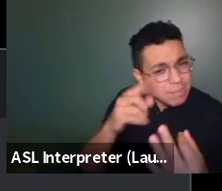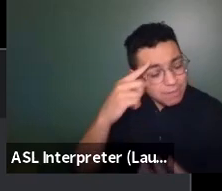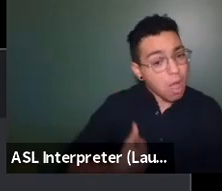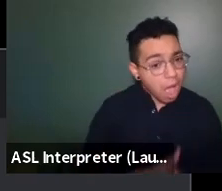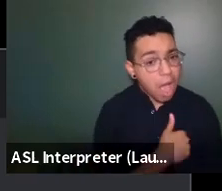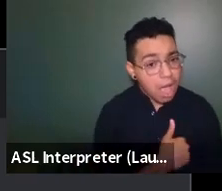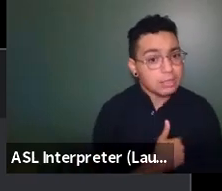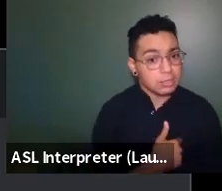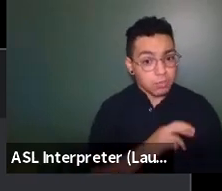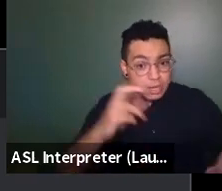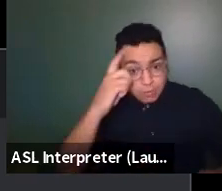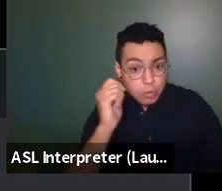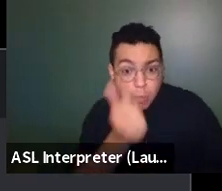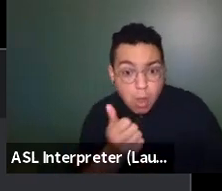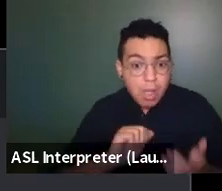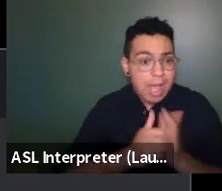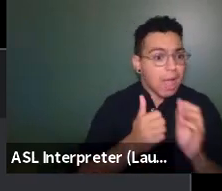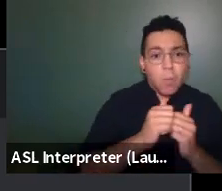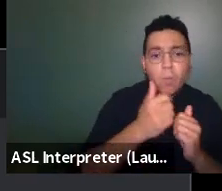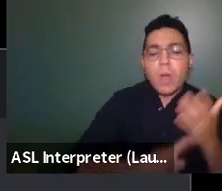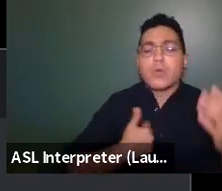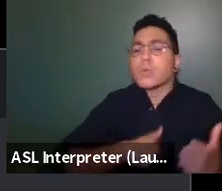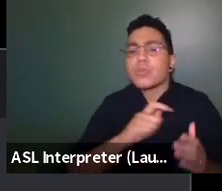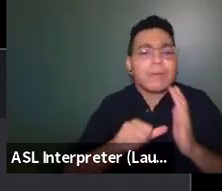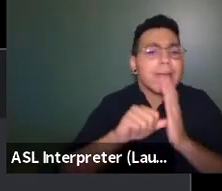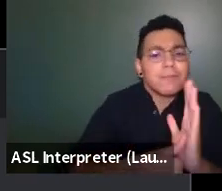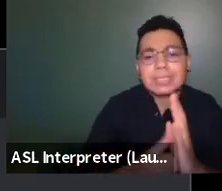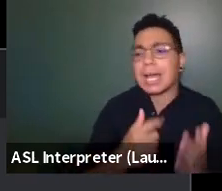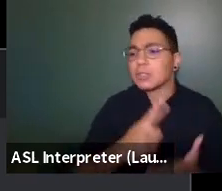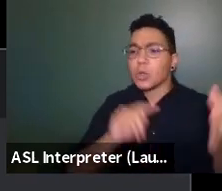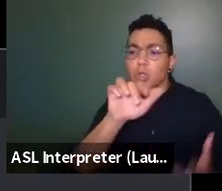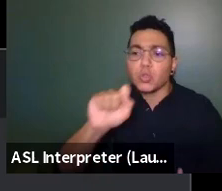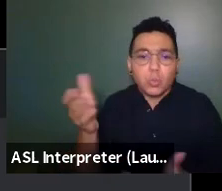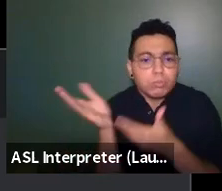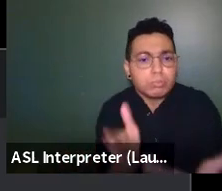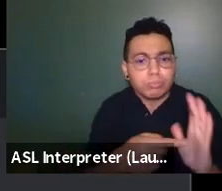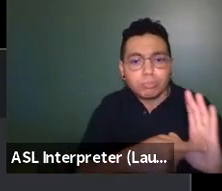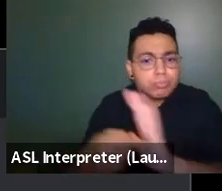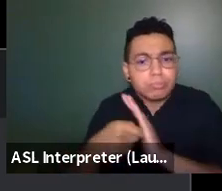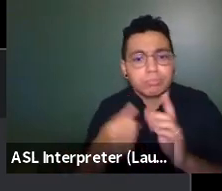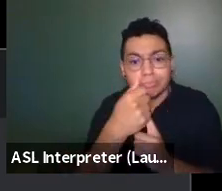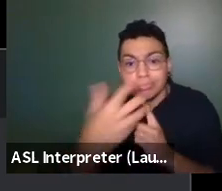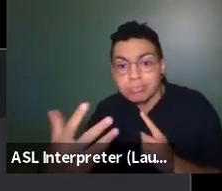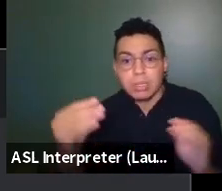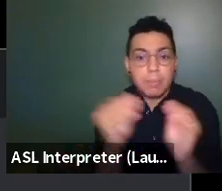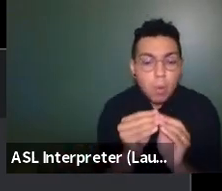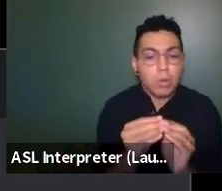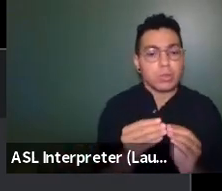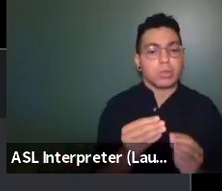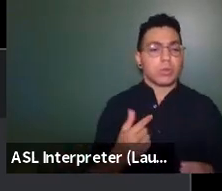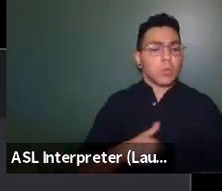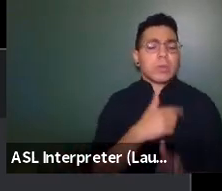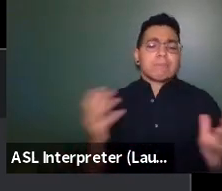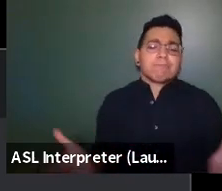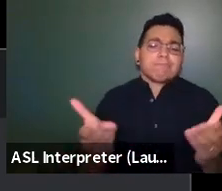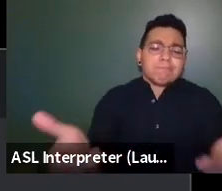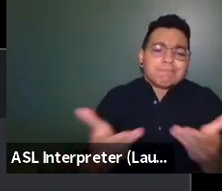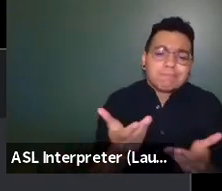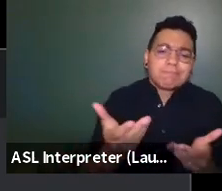ESD 101 - Jeff Crawford: really amplify tomorrow or provide for for tools or questions that we can bring to the table as we're preparing for it tomorrow. So we would invite you to take a moment and reflect on the learning from today.